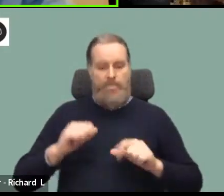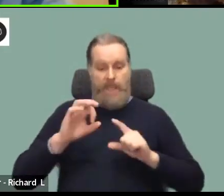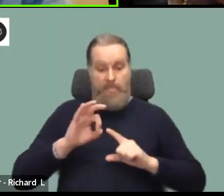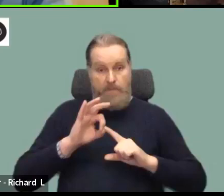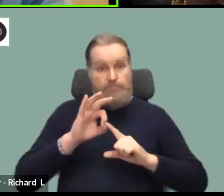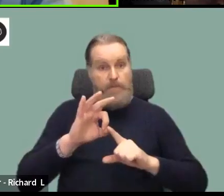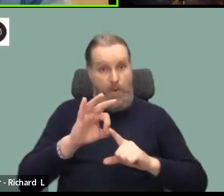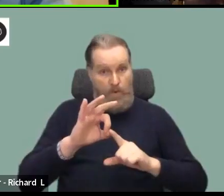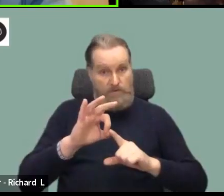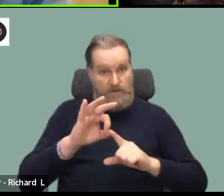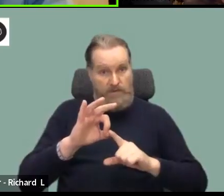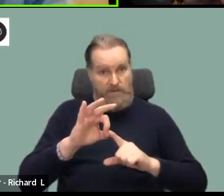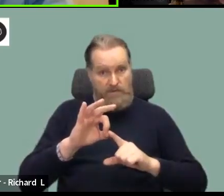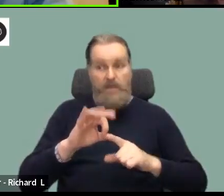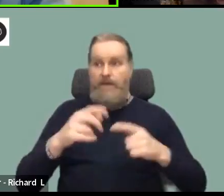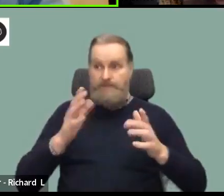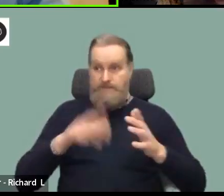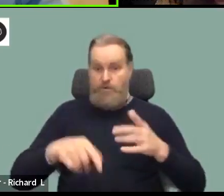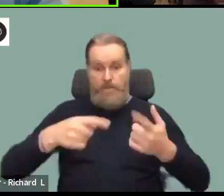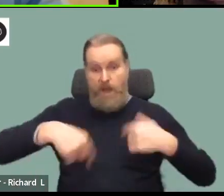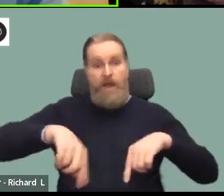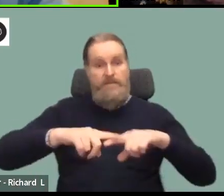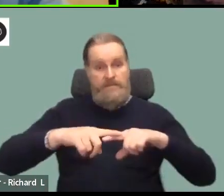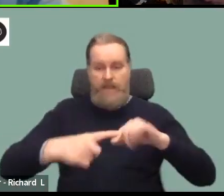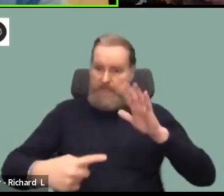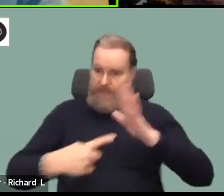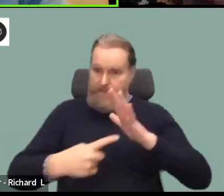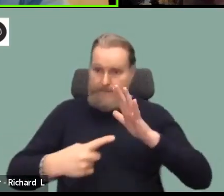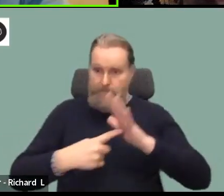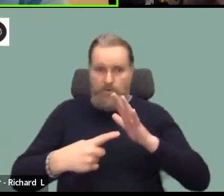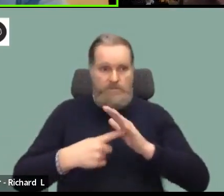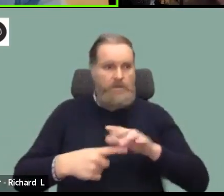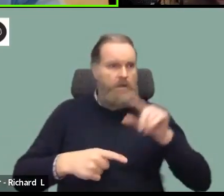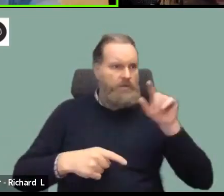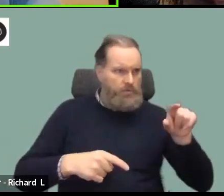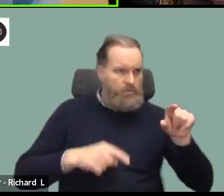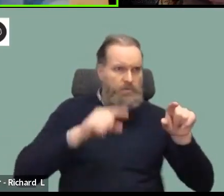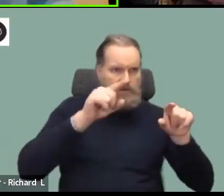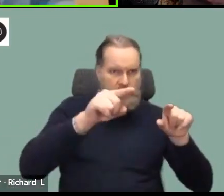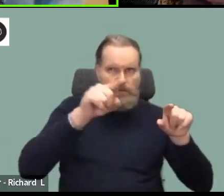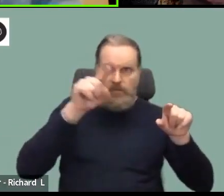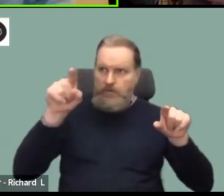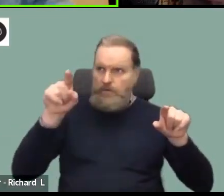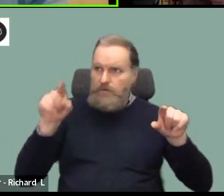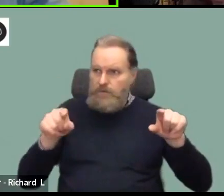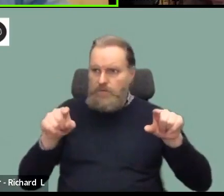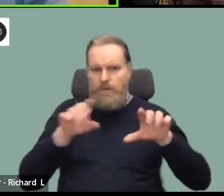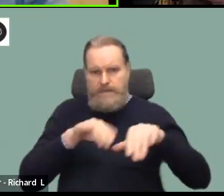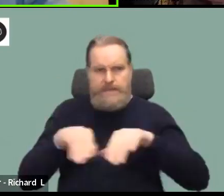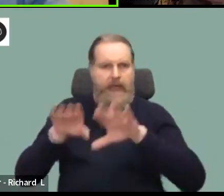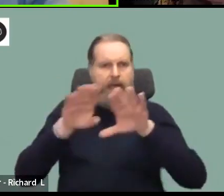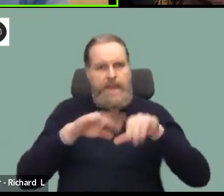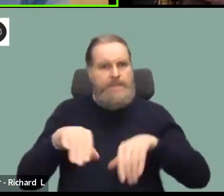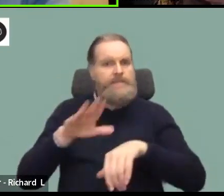to say to say the proposed to say the proposals the PCs to say the proposals the PCs has been making for many years about the importance of coordinated action, it coordinated action.